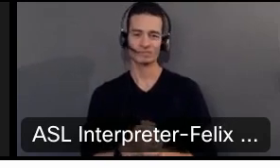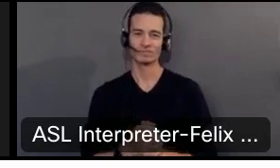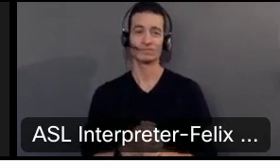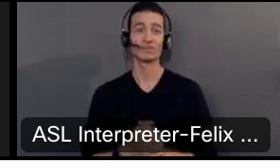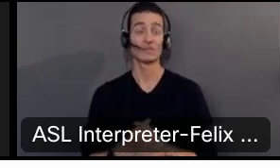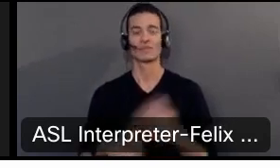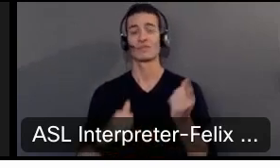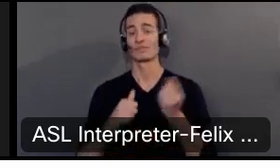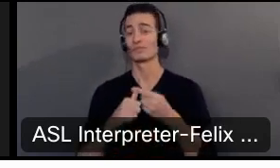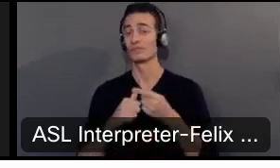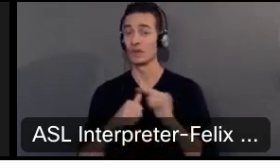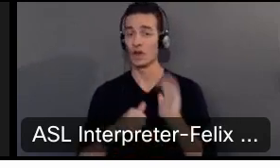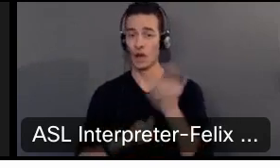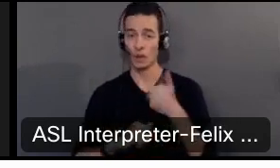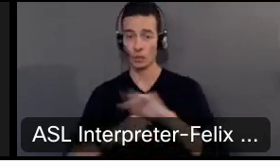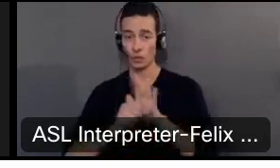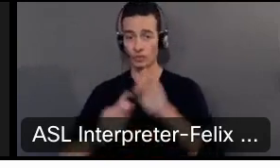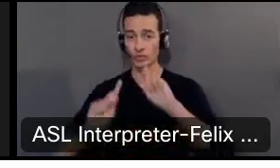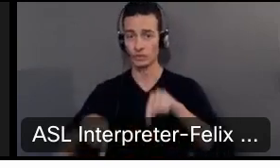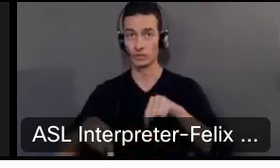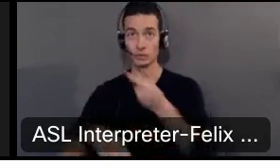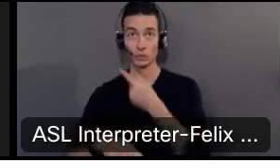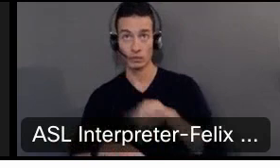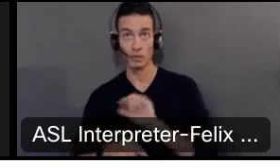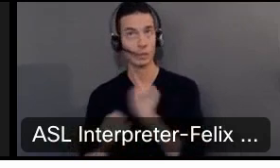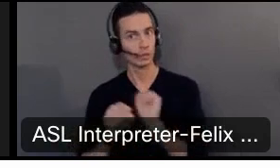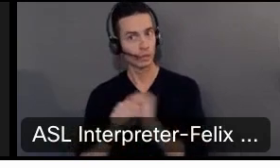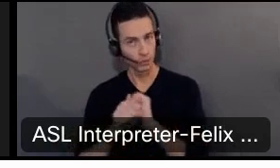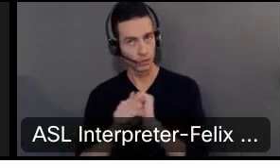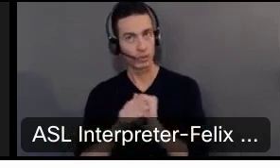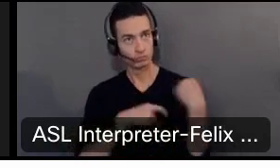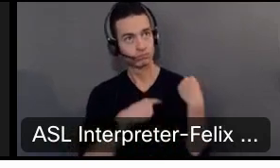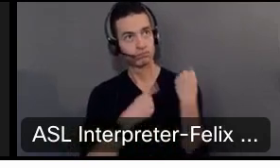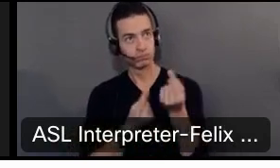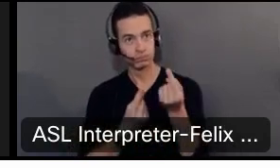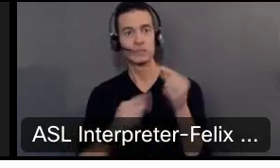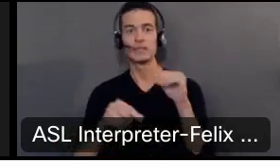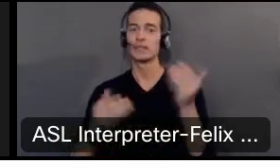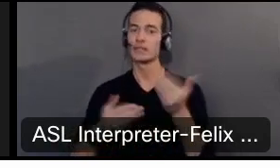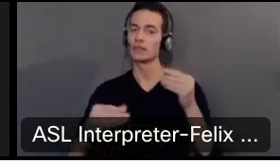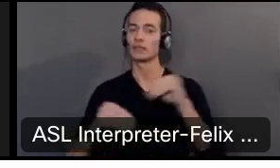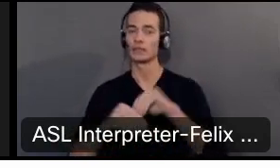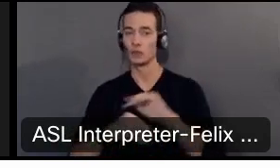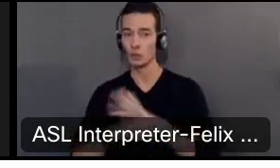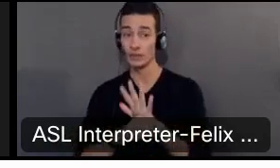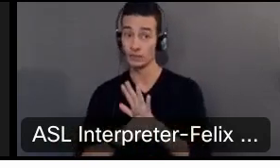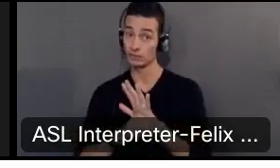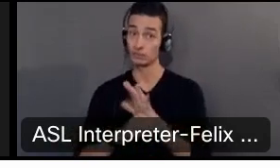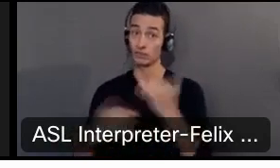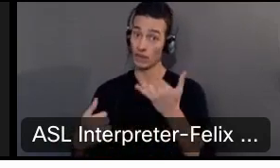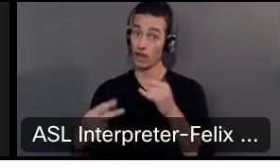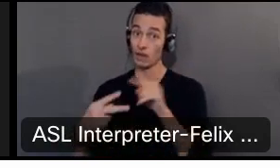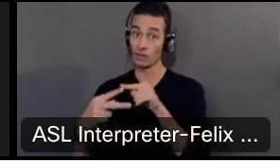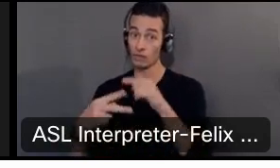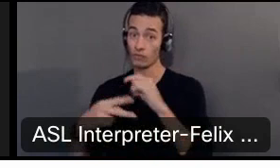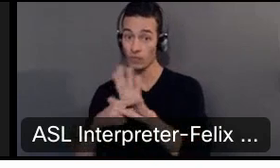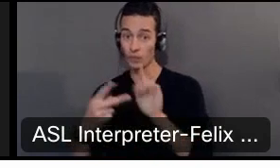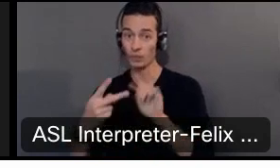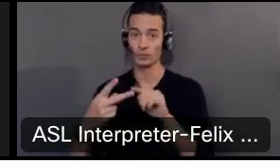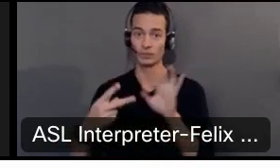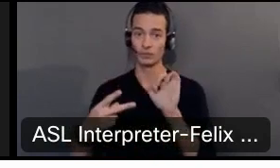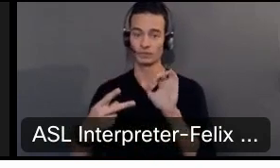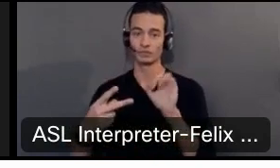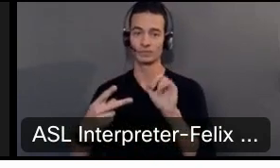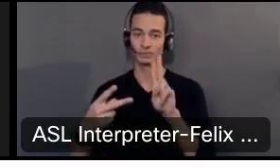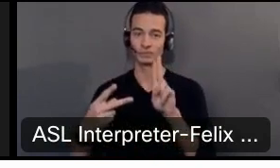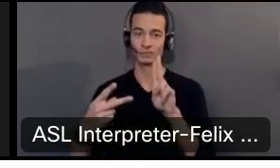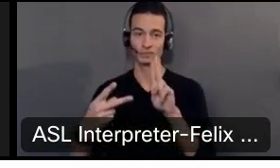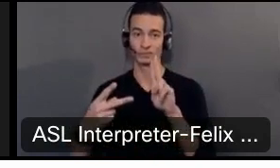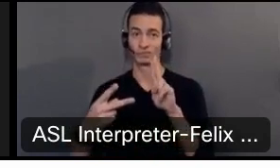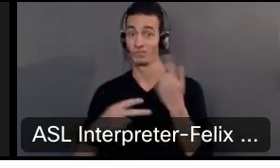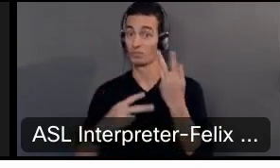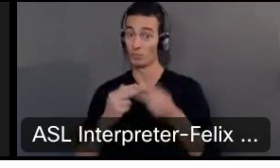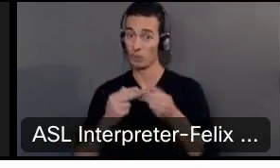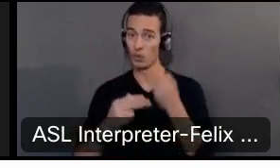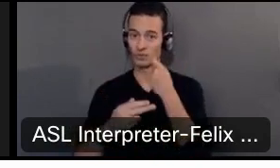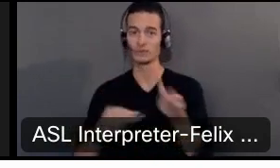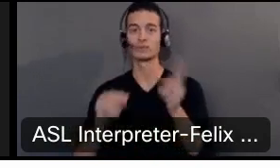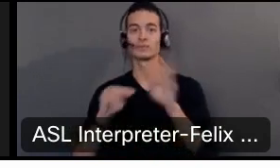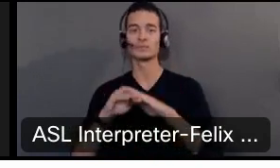We have really been doing a light in Queens to date. We've been tackling with the cold and the flu both cases because of the increase in the on rise, as we all know of Queens has actually service.